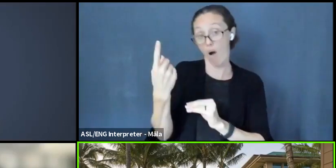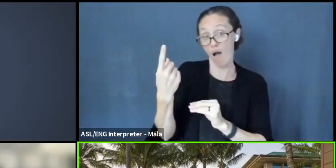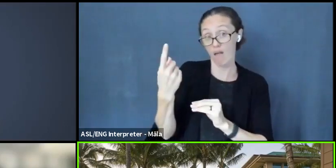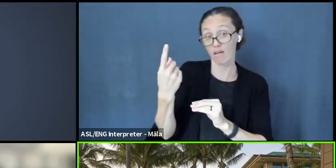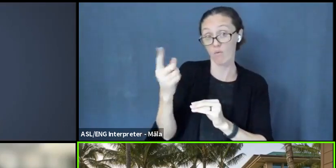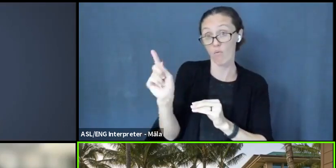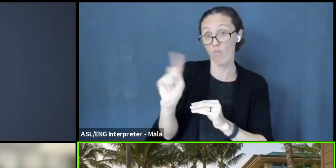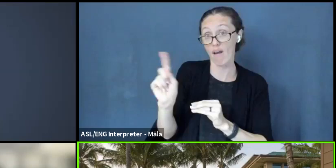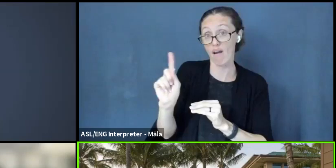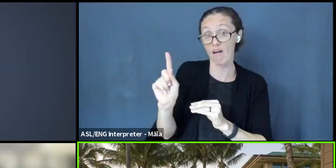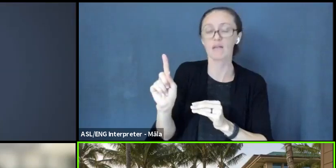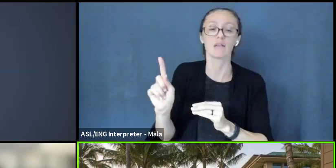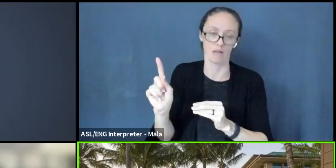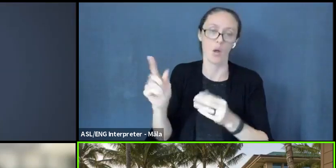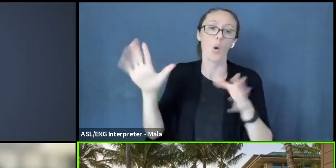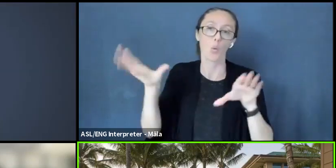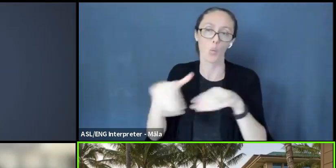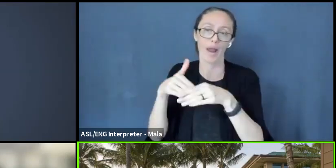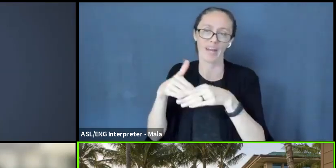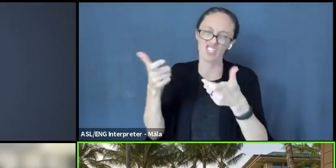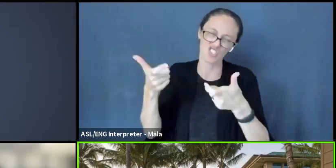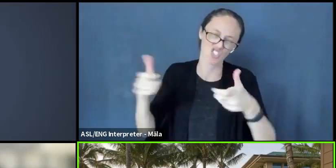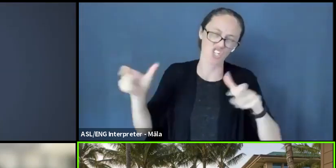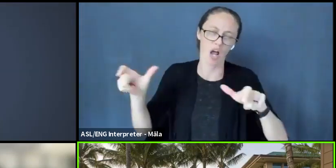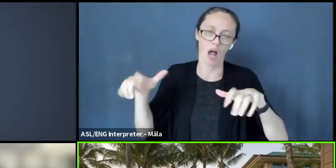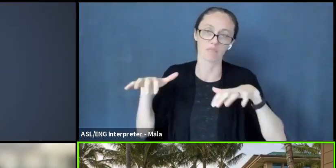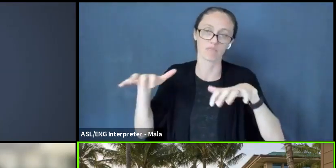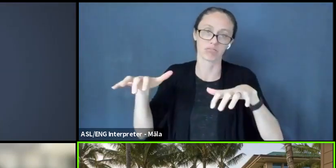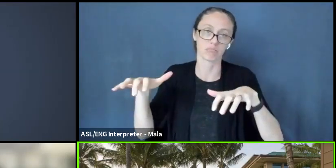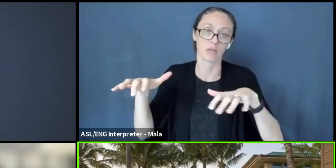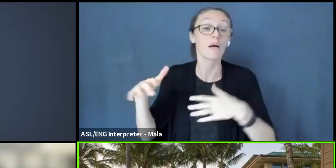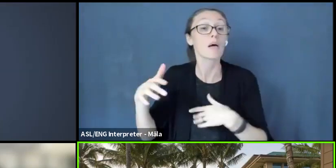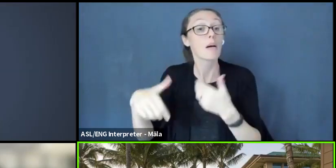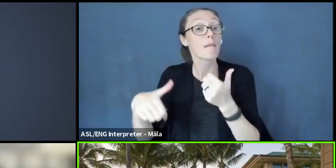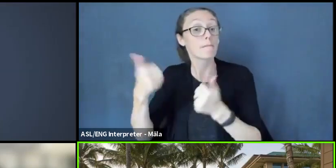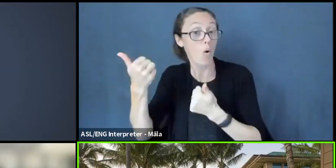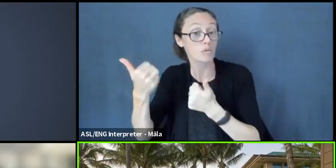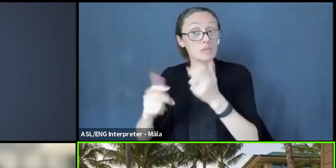And most of the people were fully vaccinated.